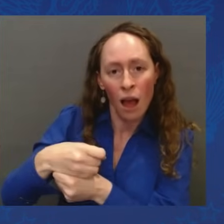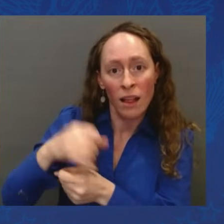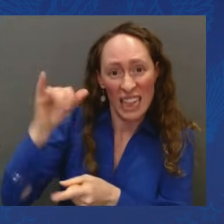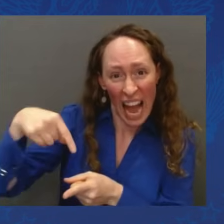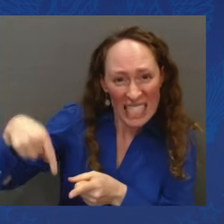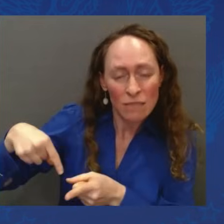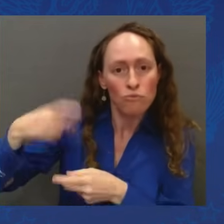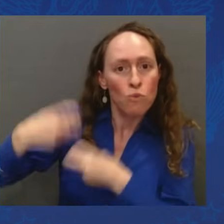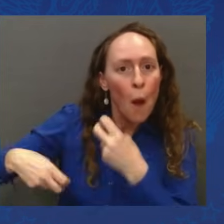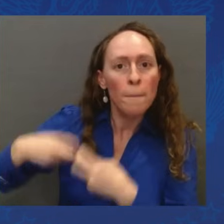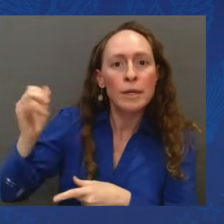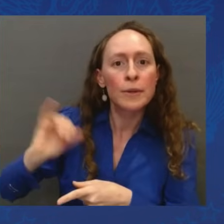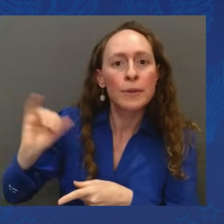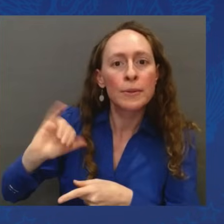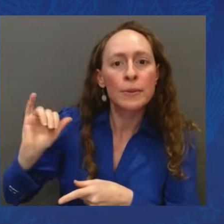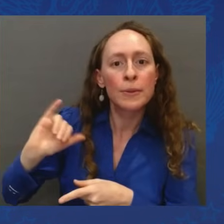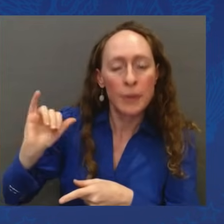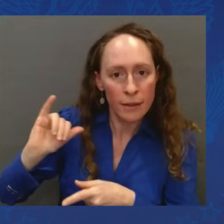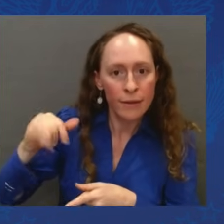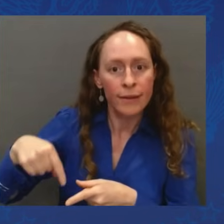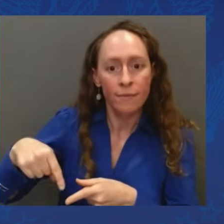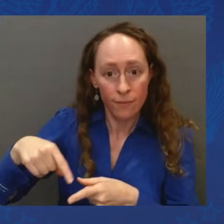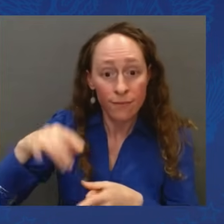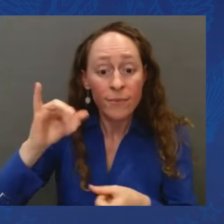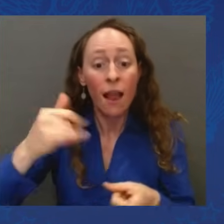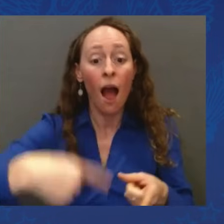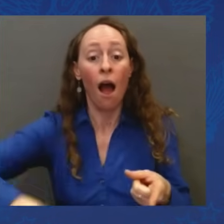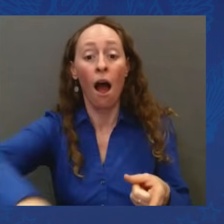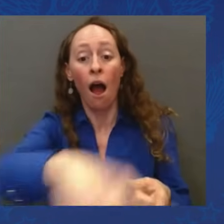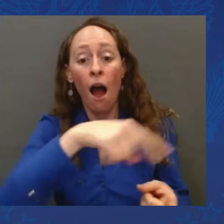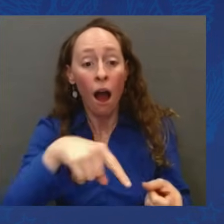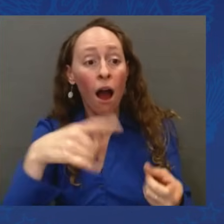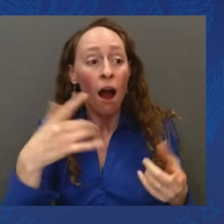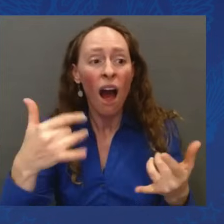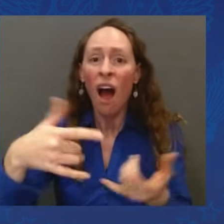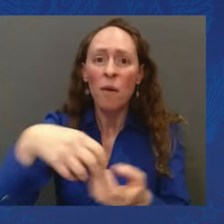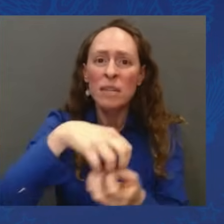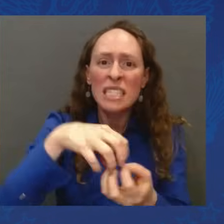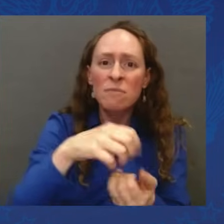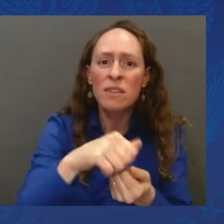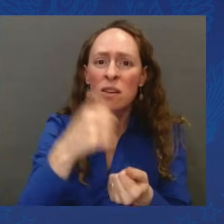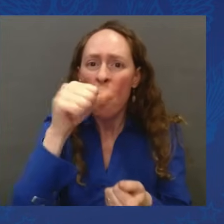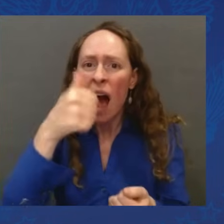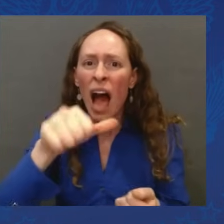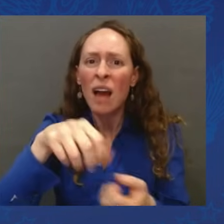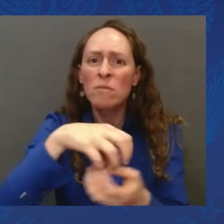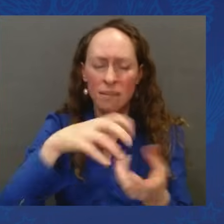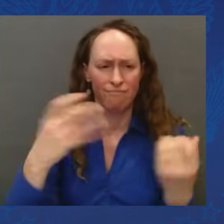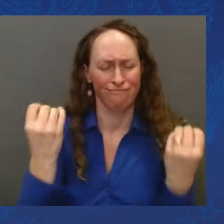More people in the United States between the ages of 18 to 49 die from fentanyl than from guns, car accidents,